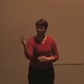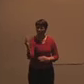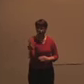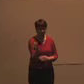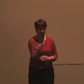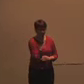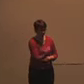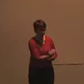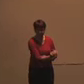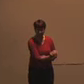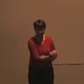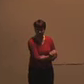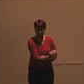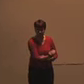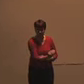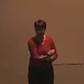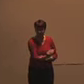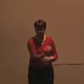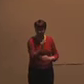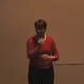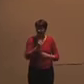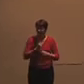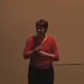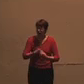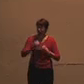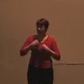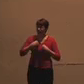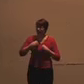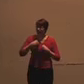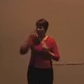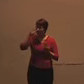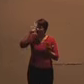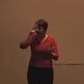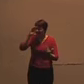create your expectations to invite you deep inside